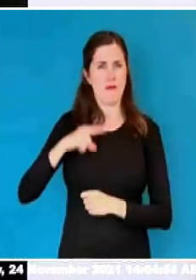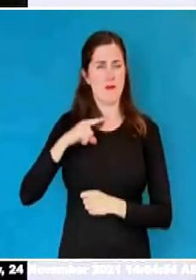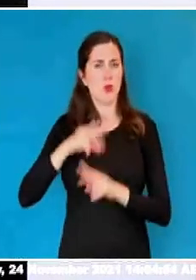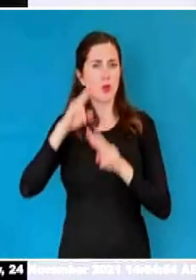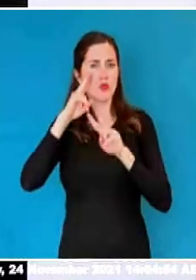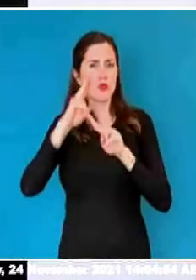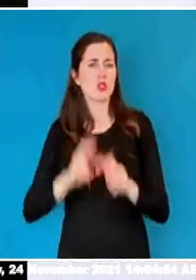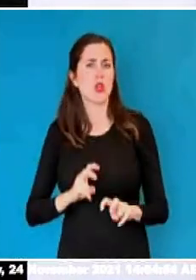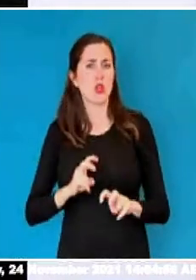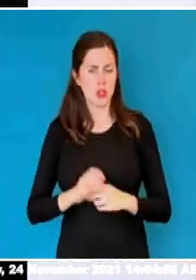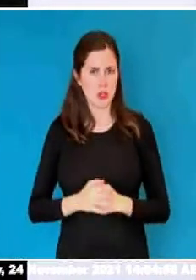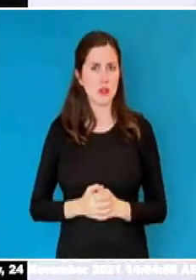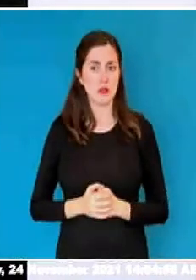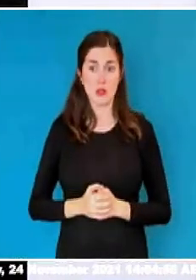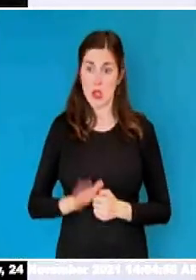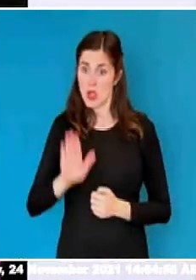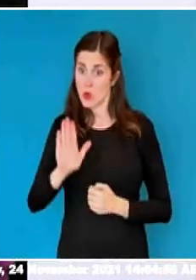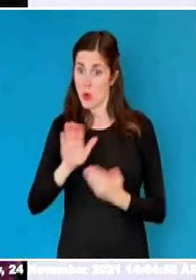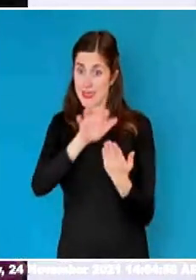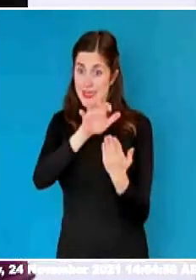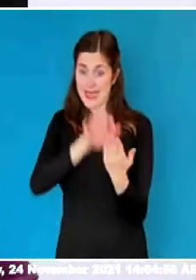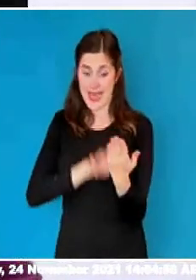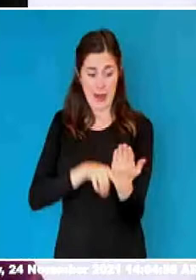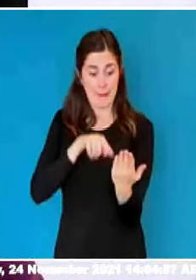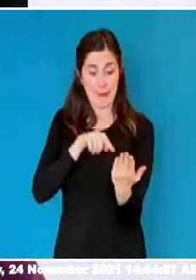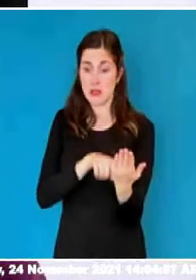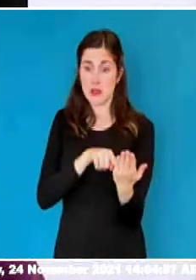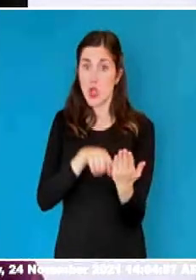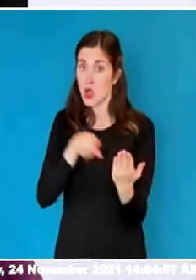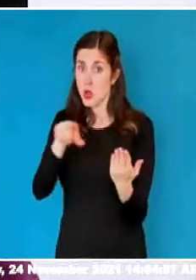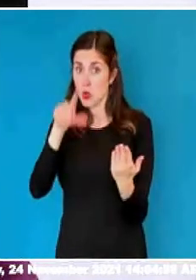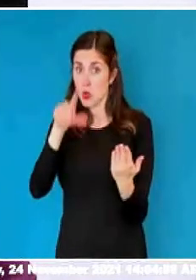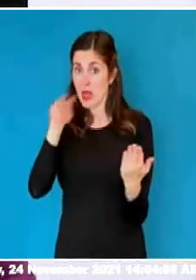If you have your statement with you --- and if you need to refer to it, let me know, but